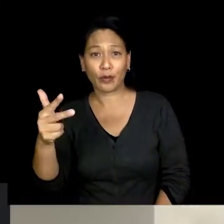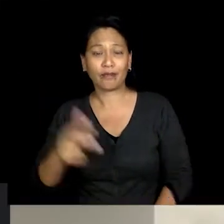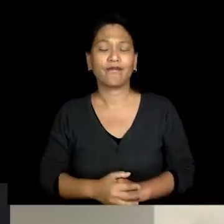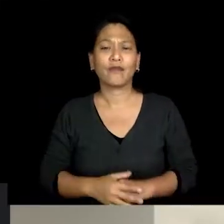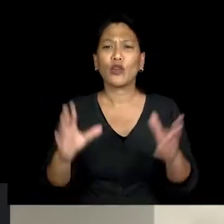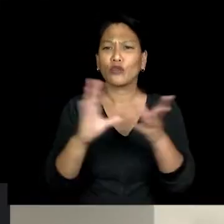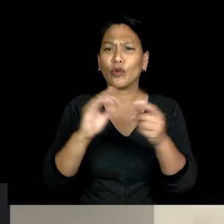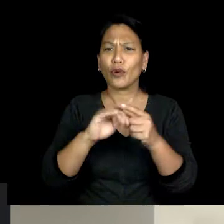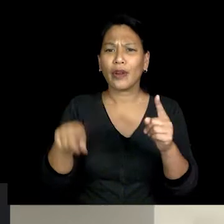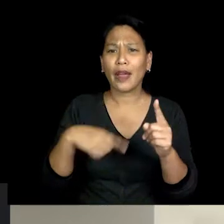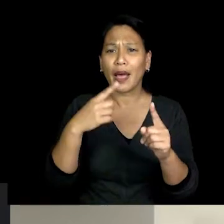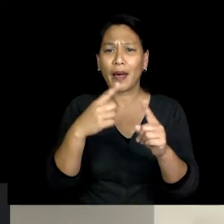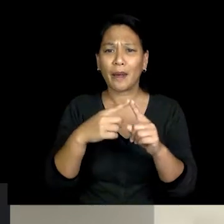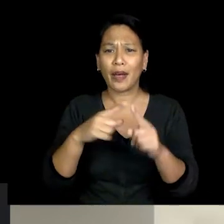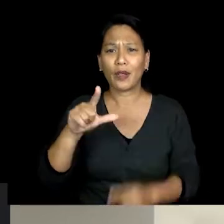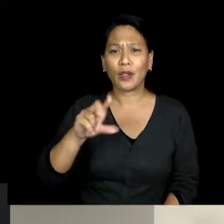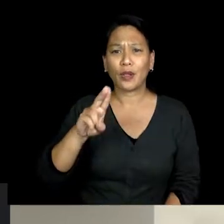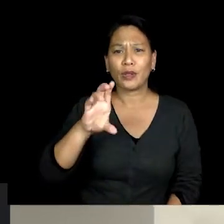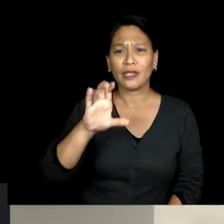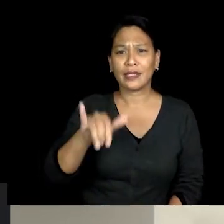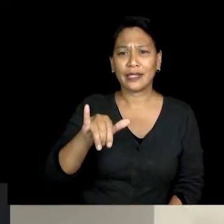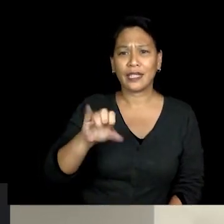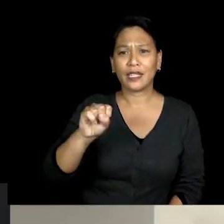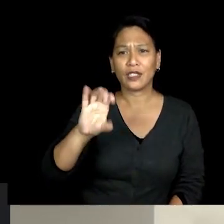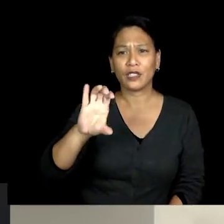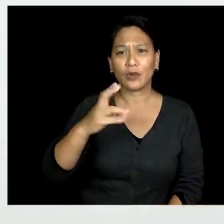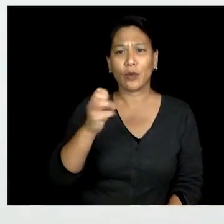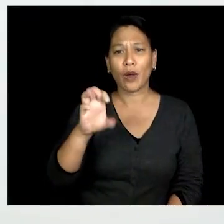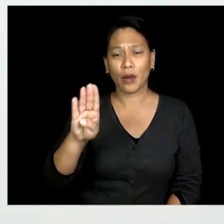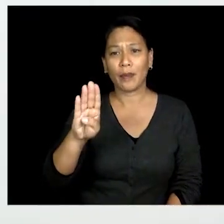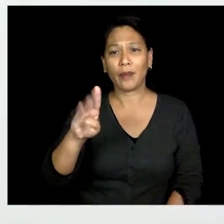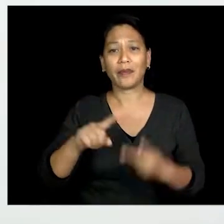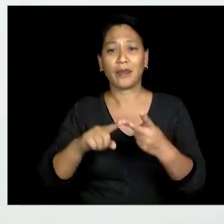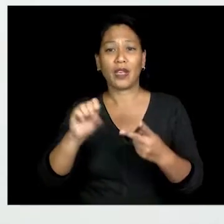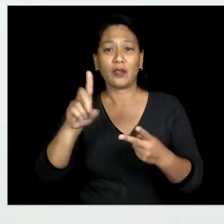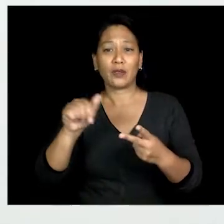and Suzanne Malherbe, otherwise known as Claude Cahune and Marcel Moore.